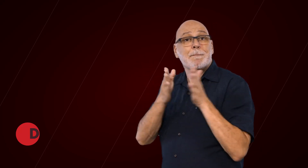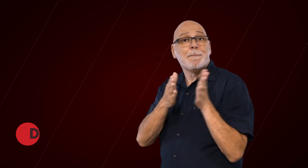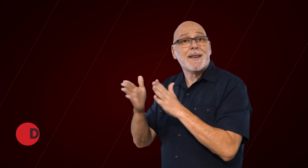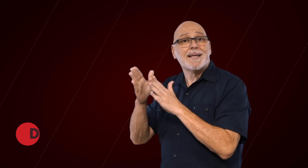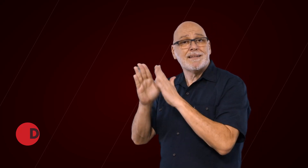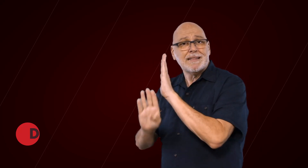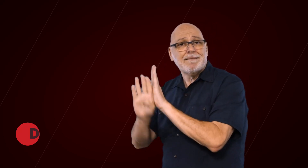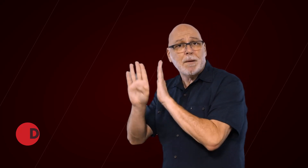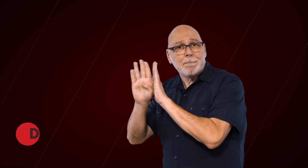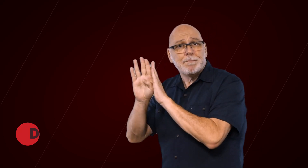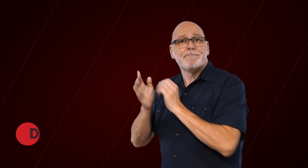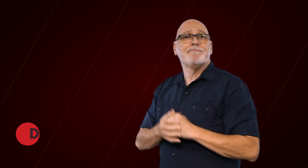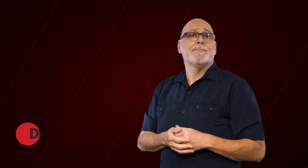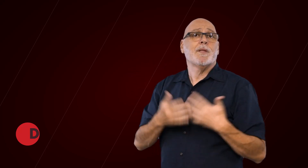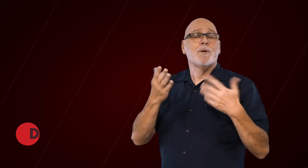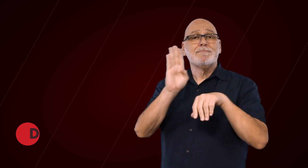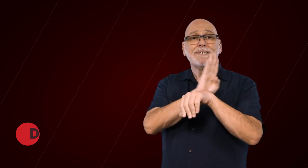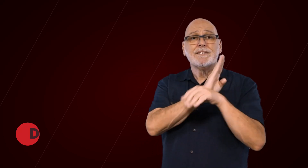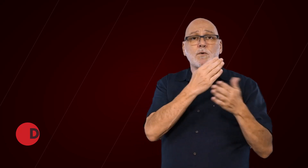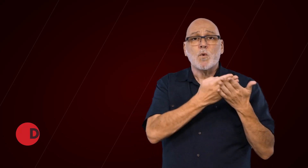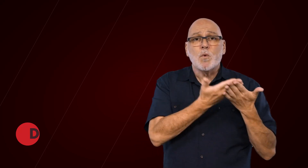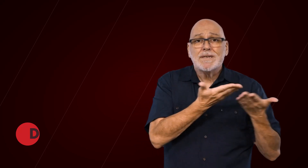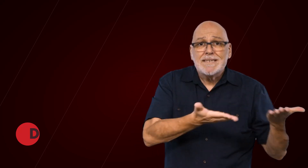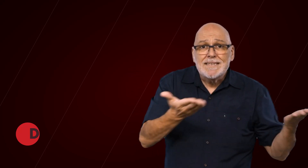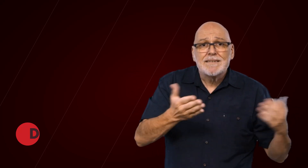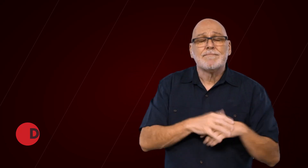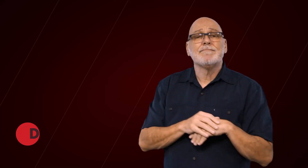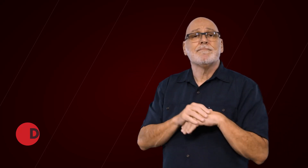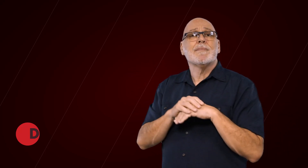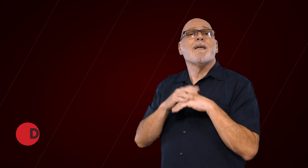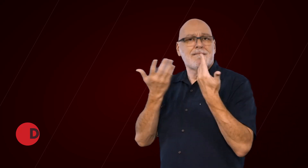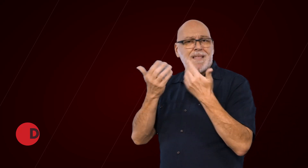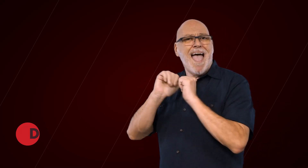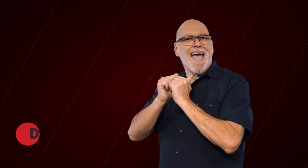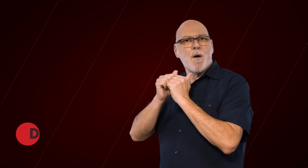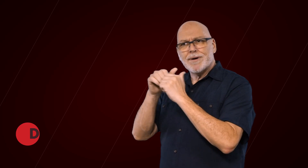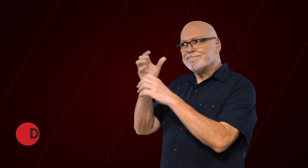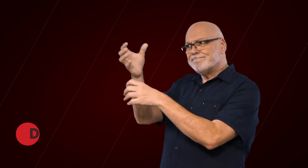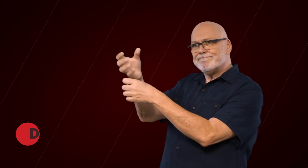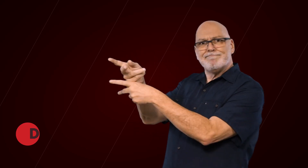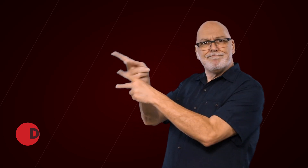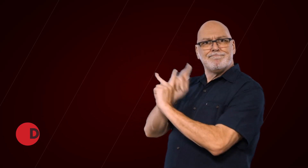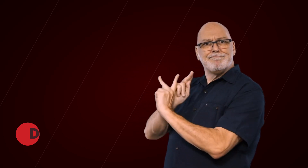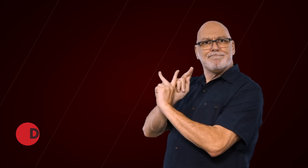business plan development, business resources,